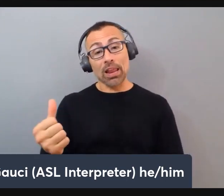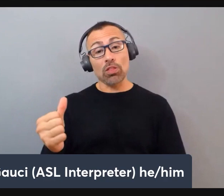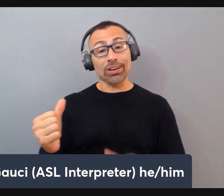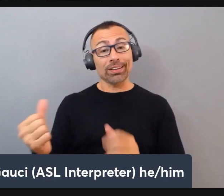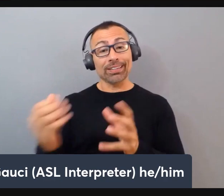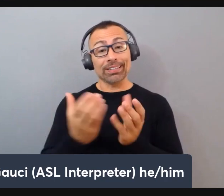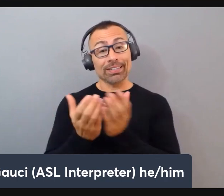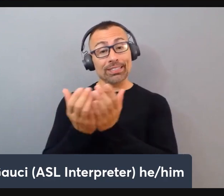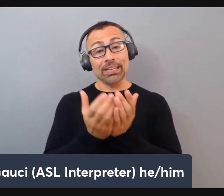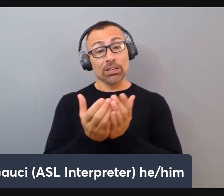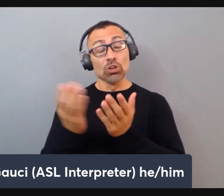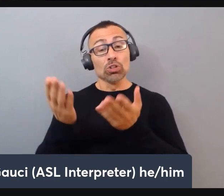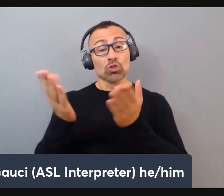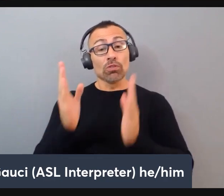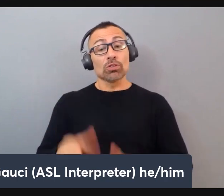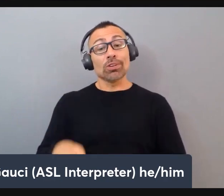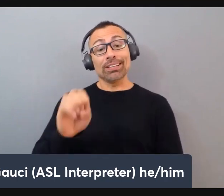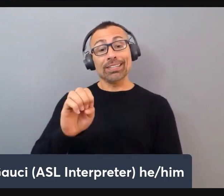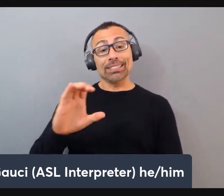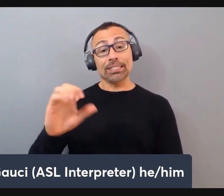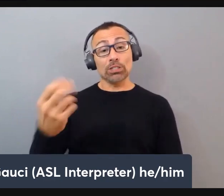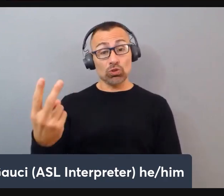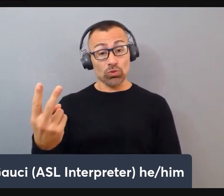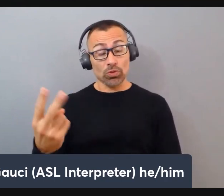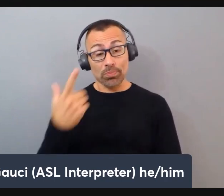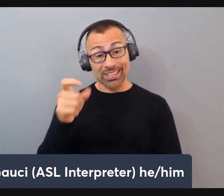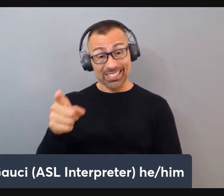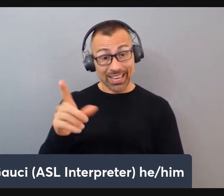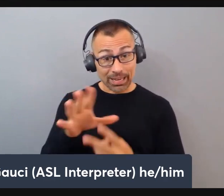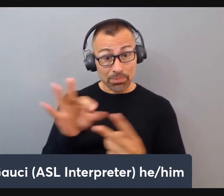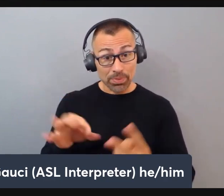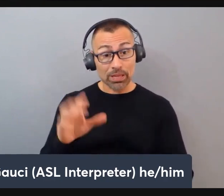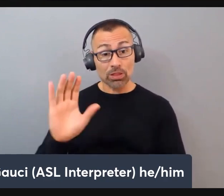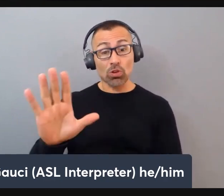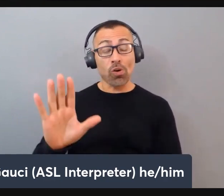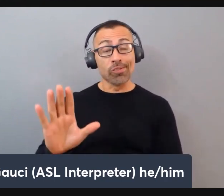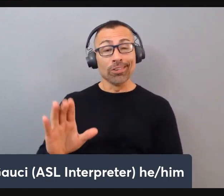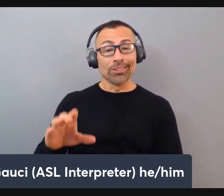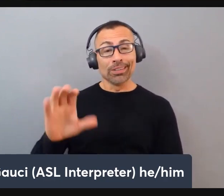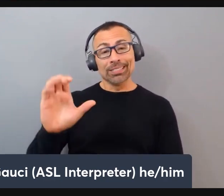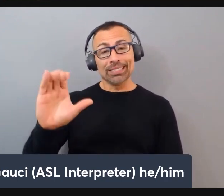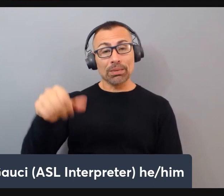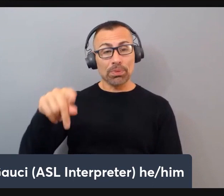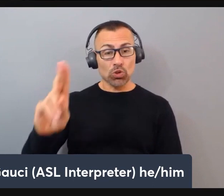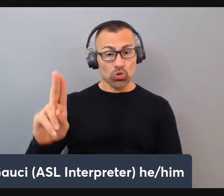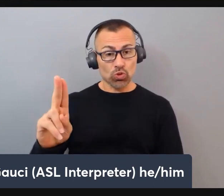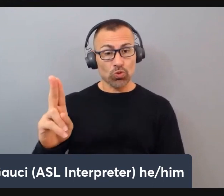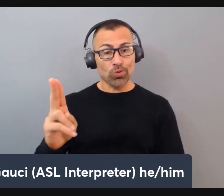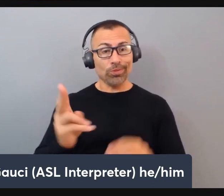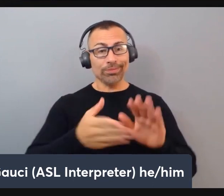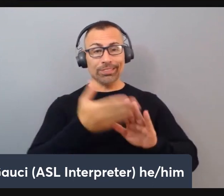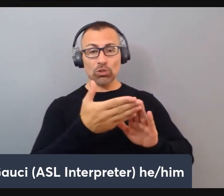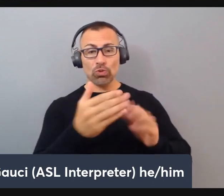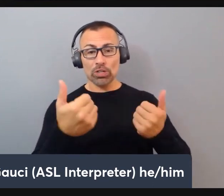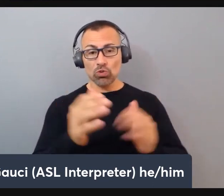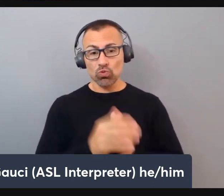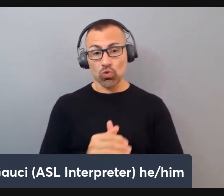of picking their own CPU generation or their own EC2, and selecting a really large, powerful EC2 instance